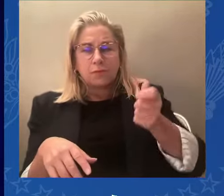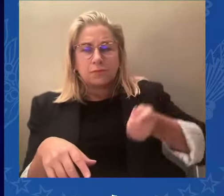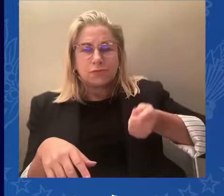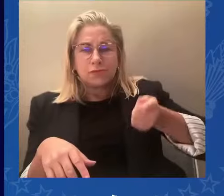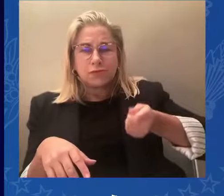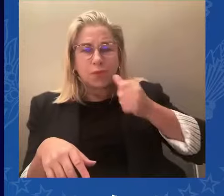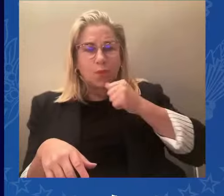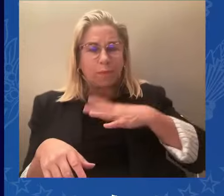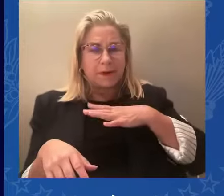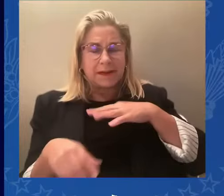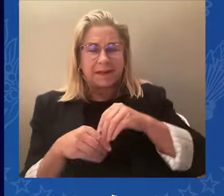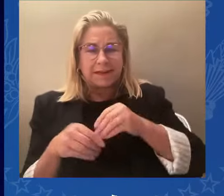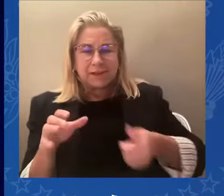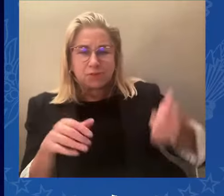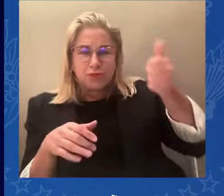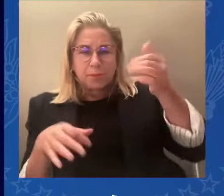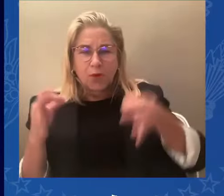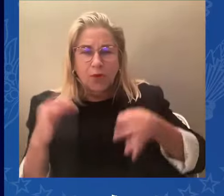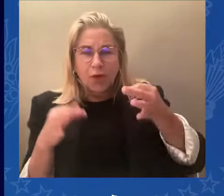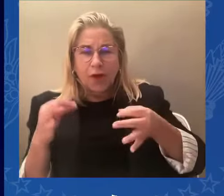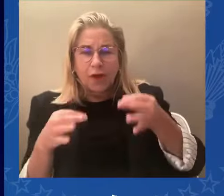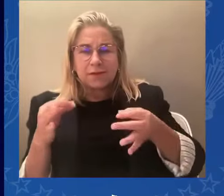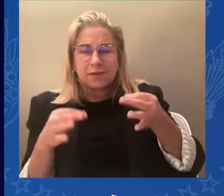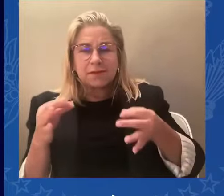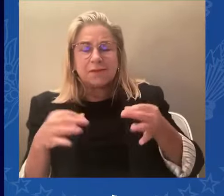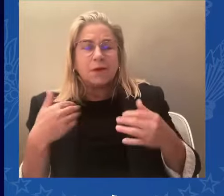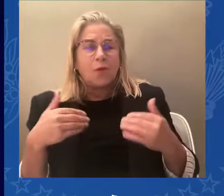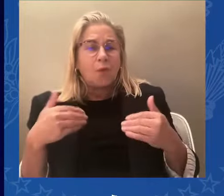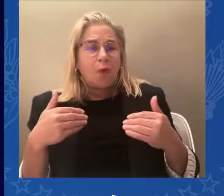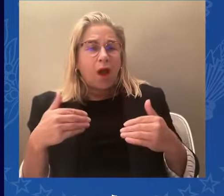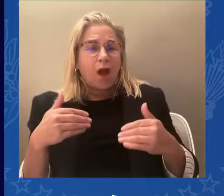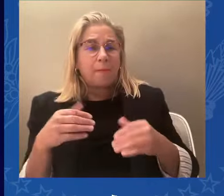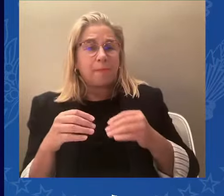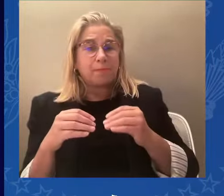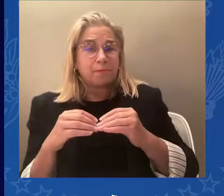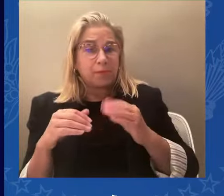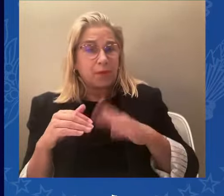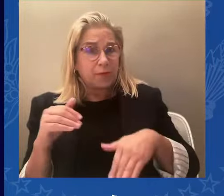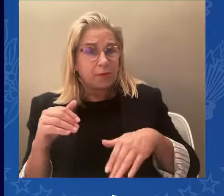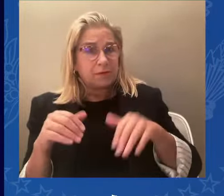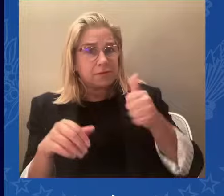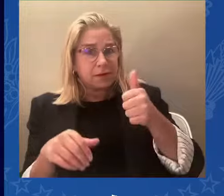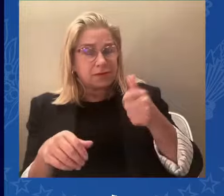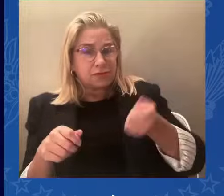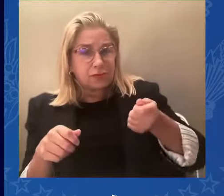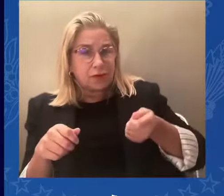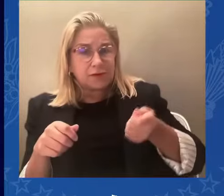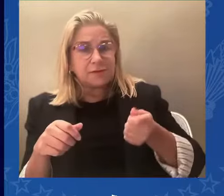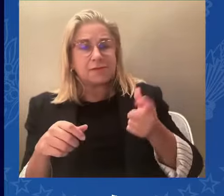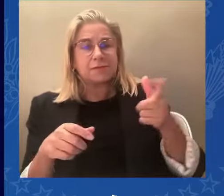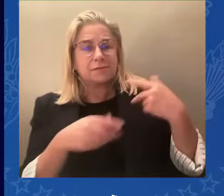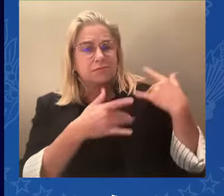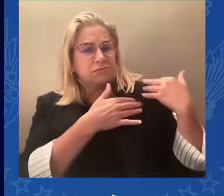Significantly advancing diversity and representation in the legal system. He played a pivotal role in the recognition of Juneteenth